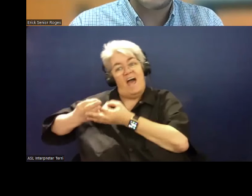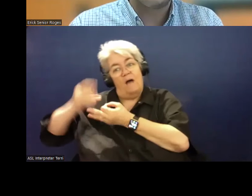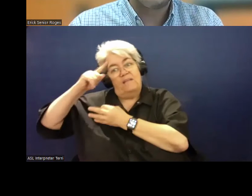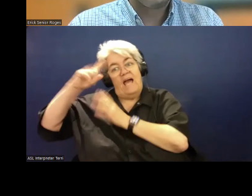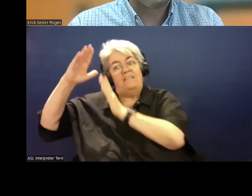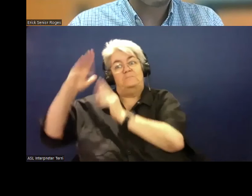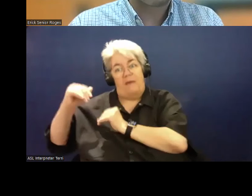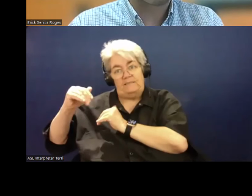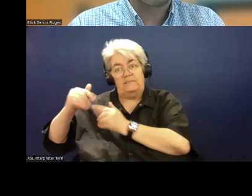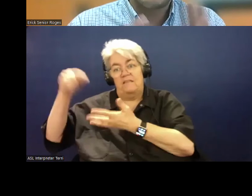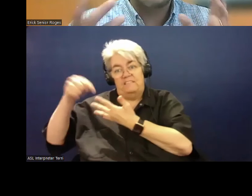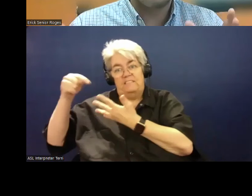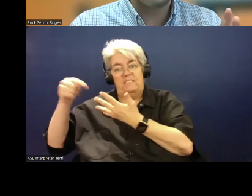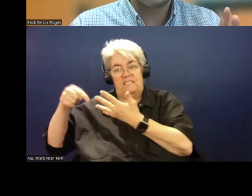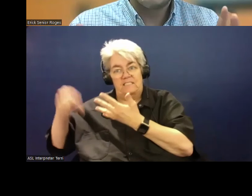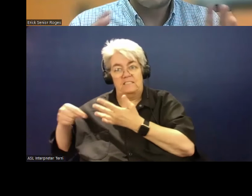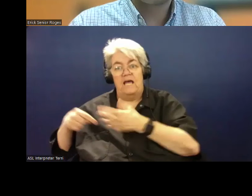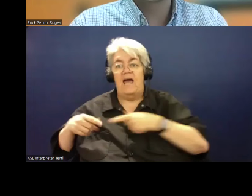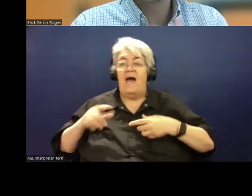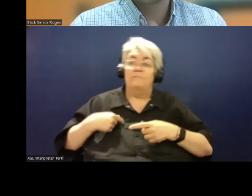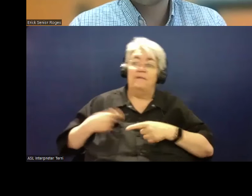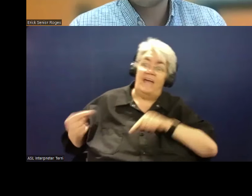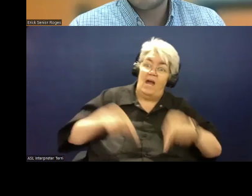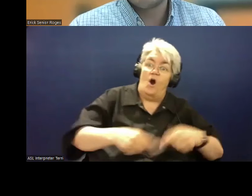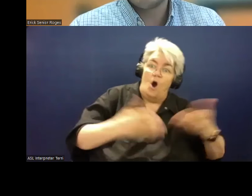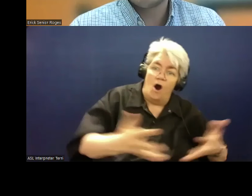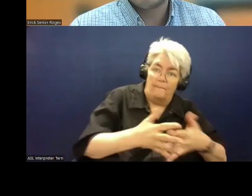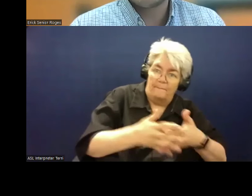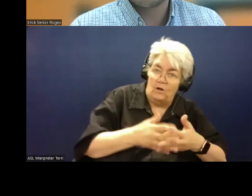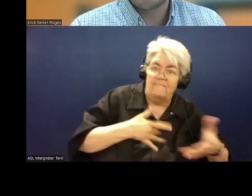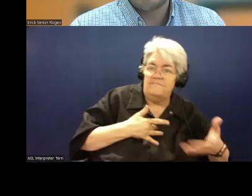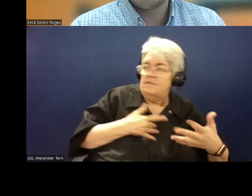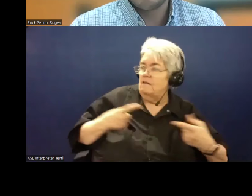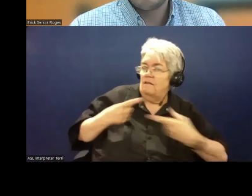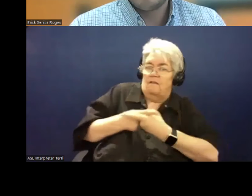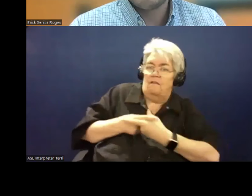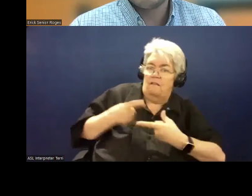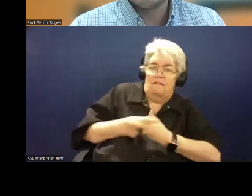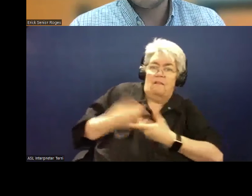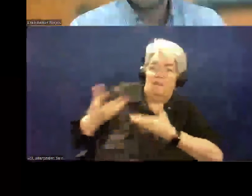FROM THAT AND THE INTERPERSONAL FACTORS ARE CRUCIAL TO UNDERSTAND WITH LATINA GIRLS.